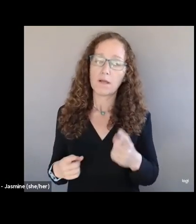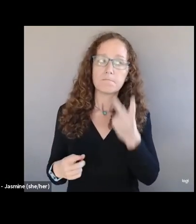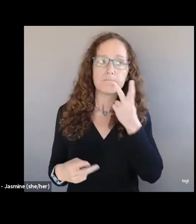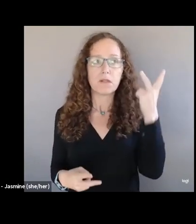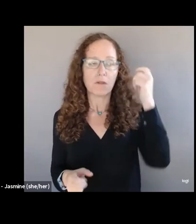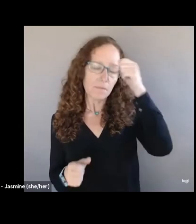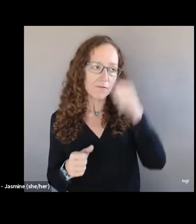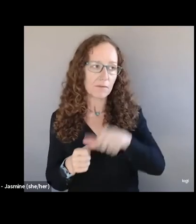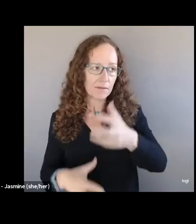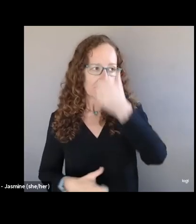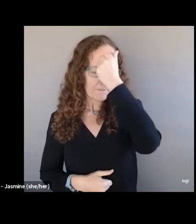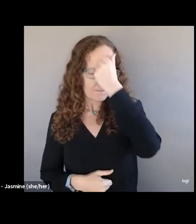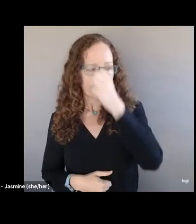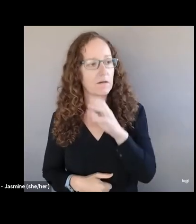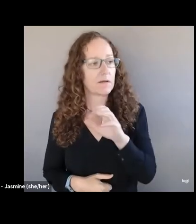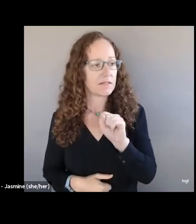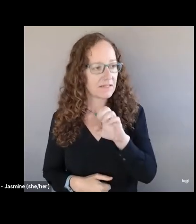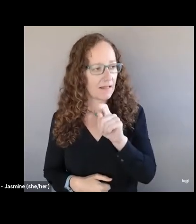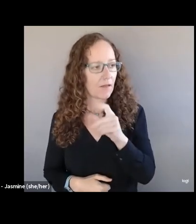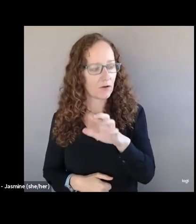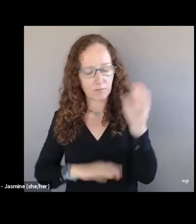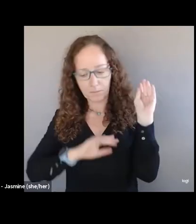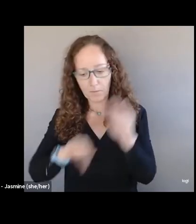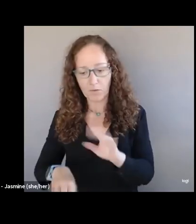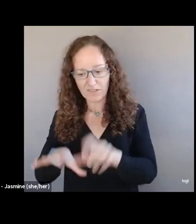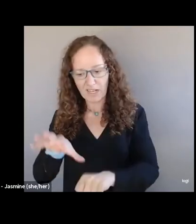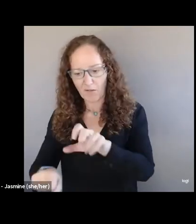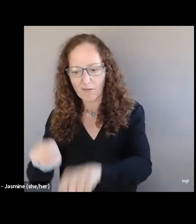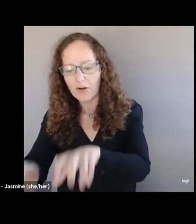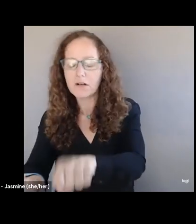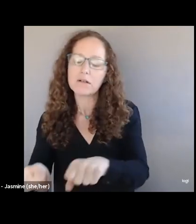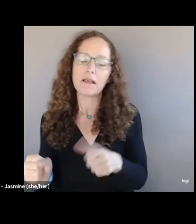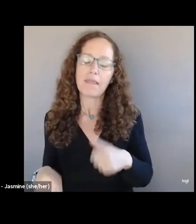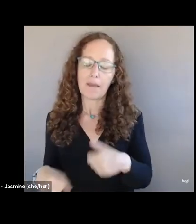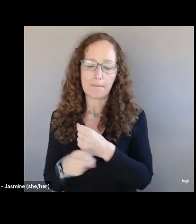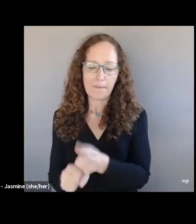created for many populations, we position those very populations